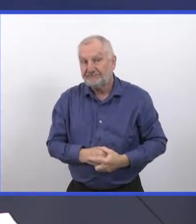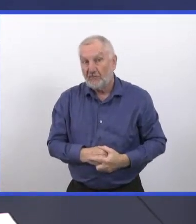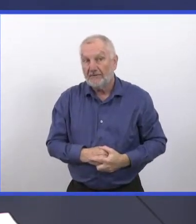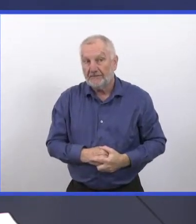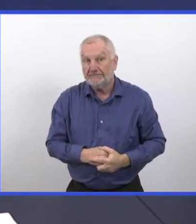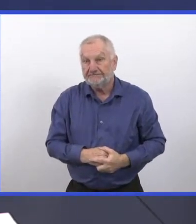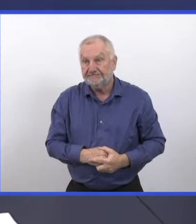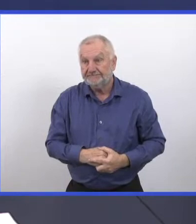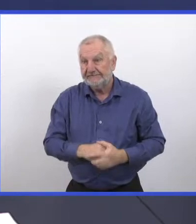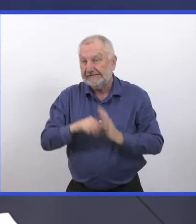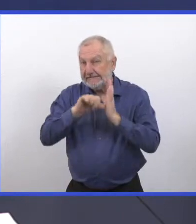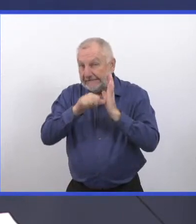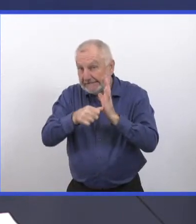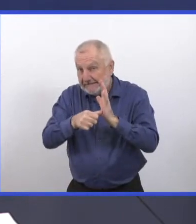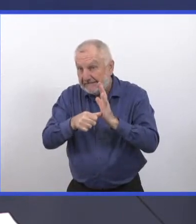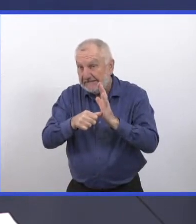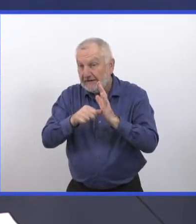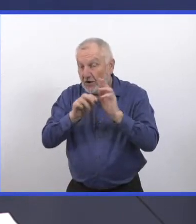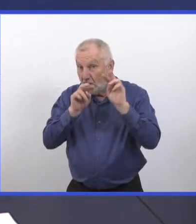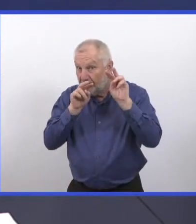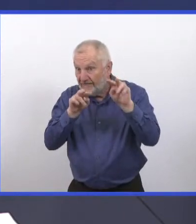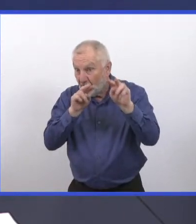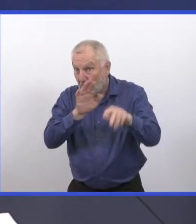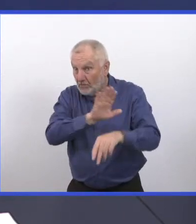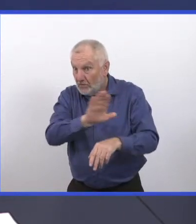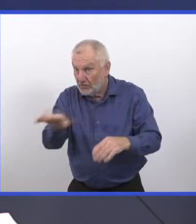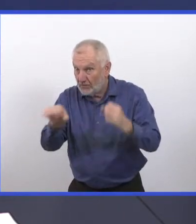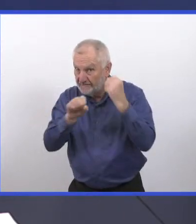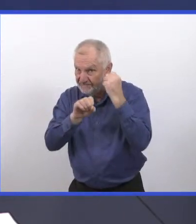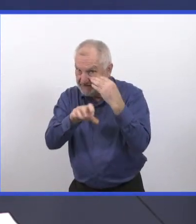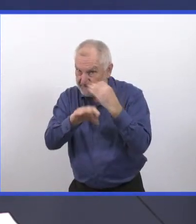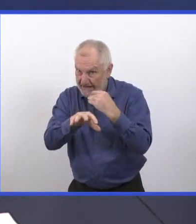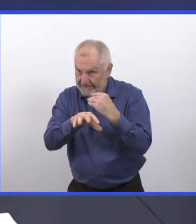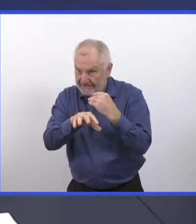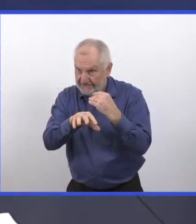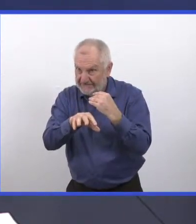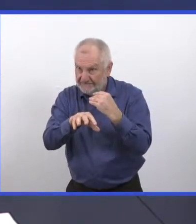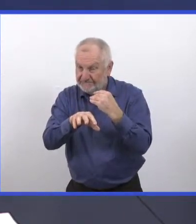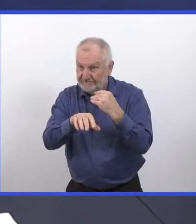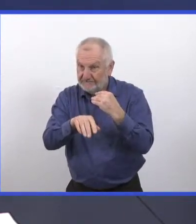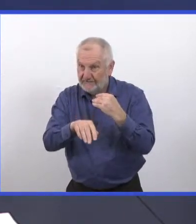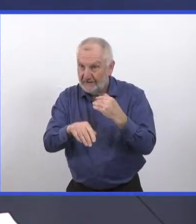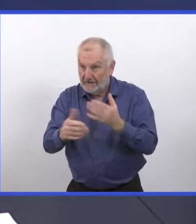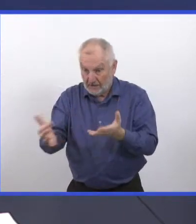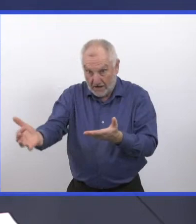Once the mask is gone, you should leave it as well, you shouldn't be touching it. Then when taking off the mask, you should wash your hands again.